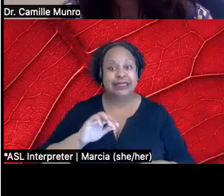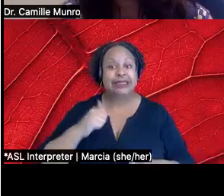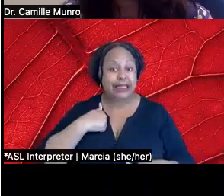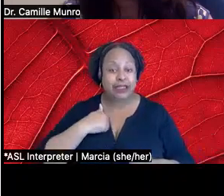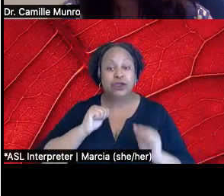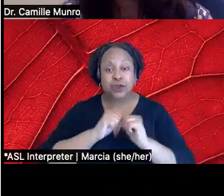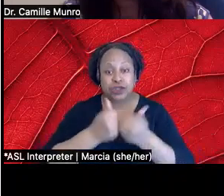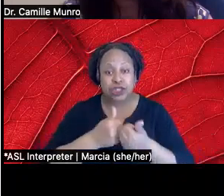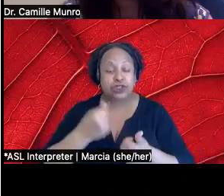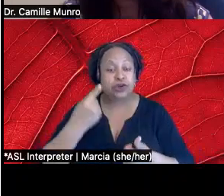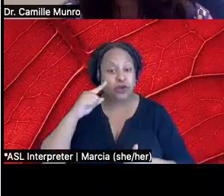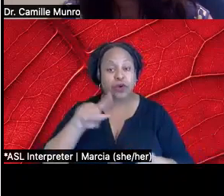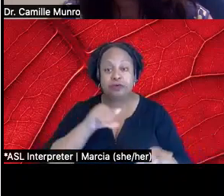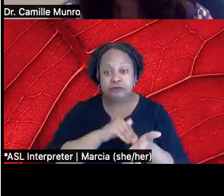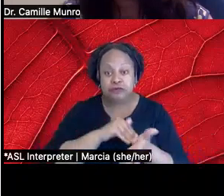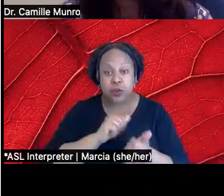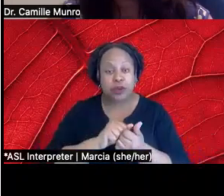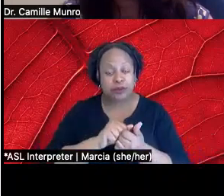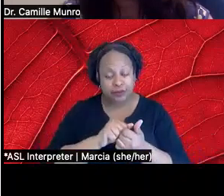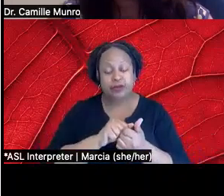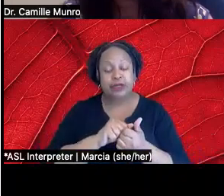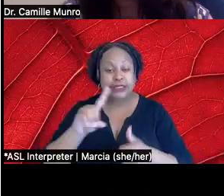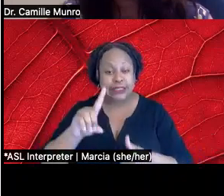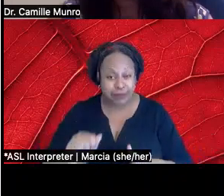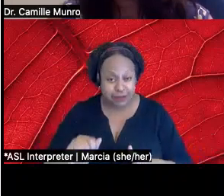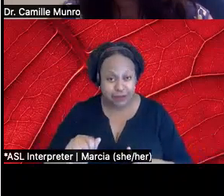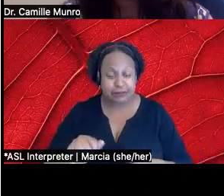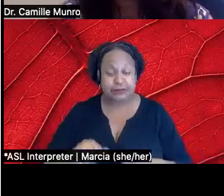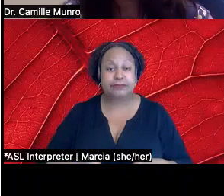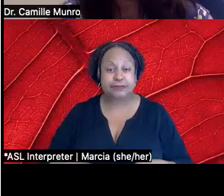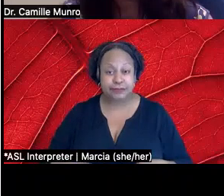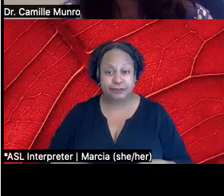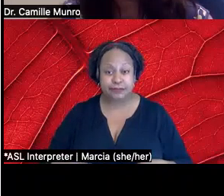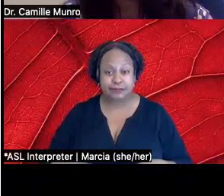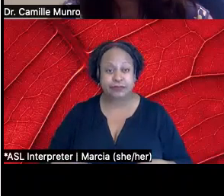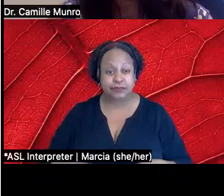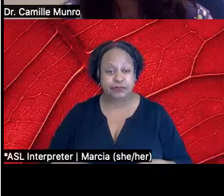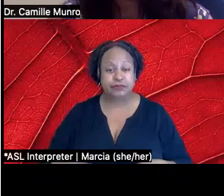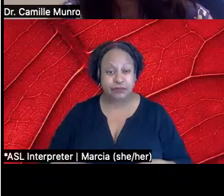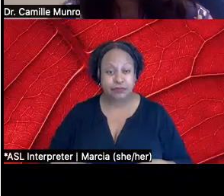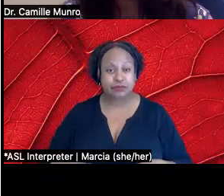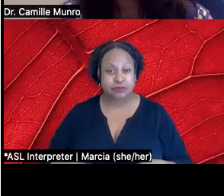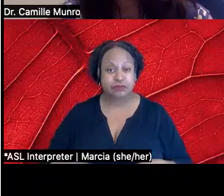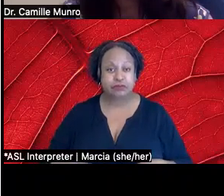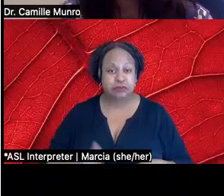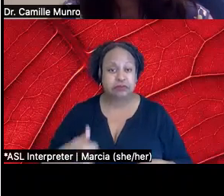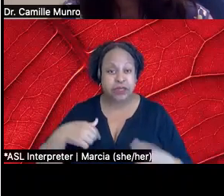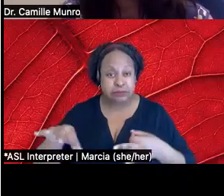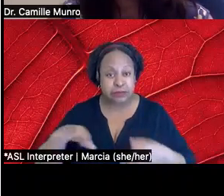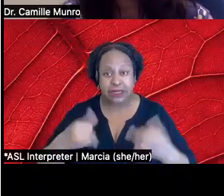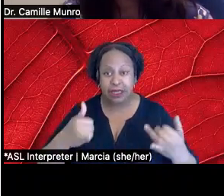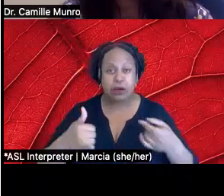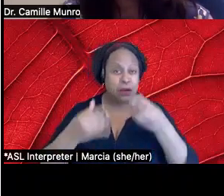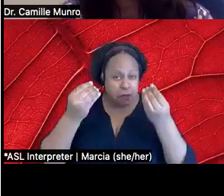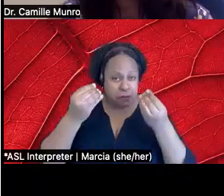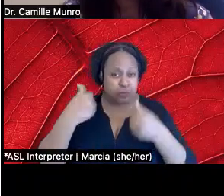It's, as I mentioned in the presentation, there's a lot of medical students on there now. There's a lot of residents.